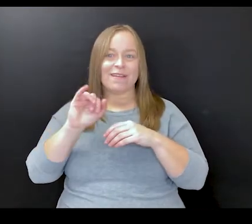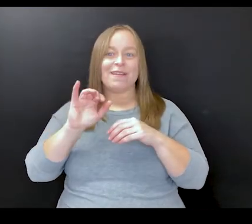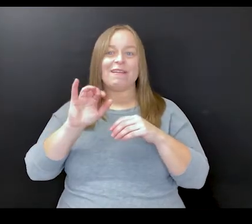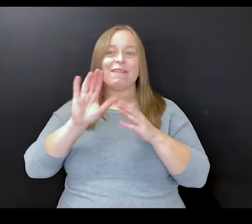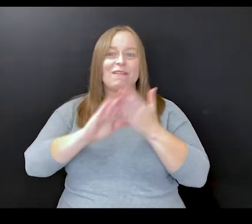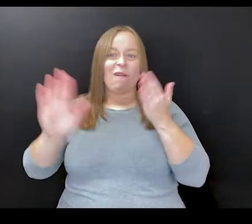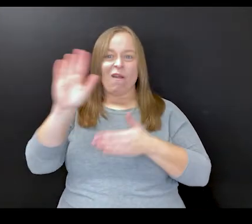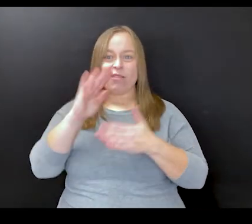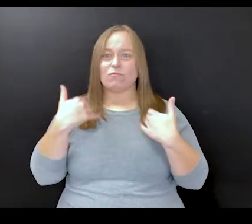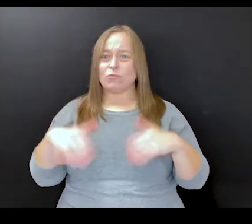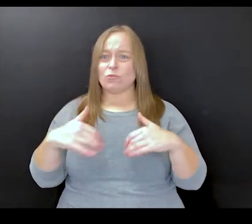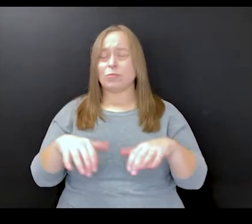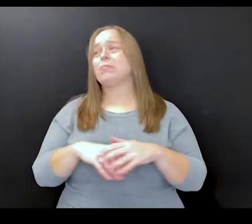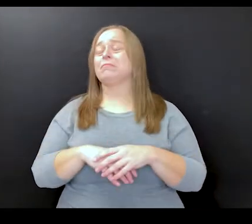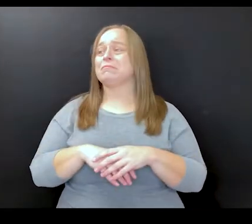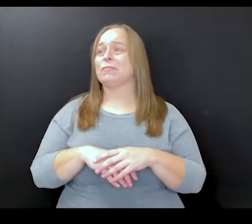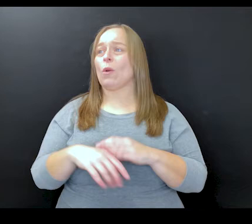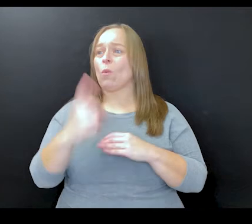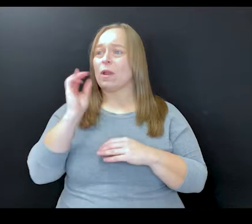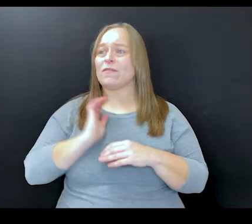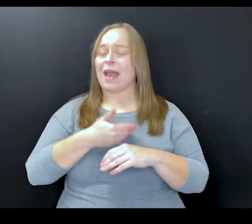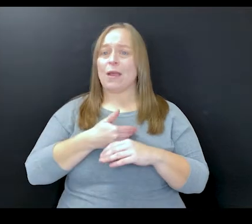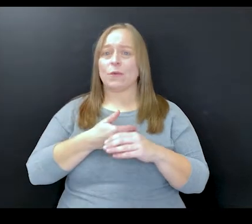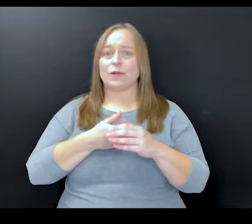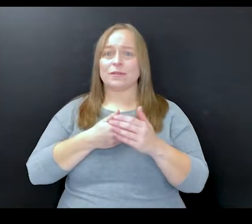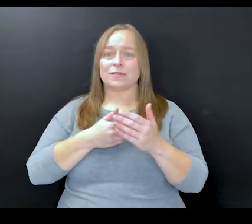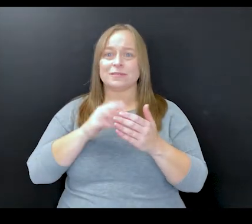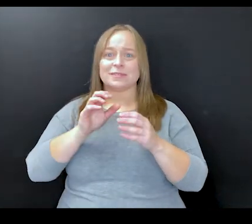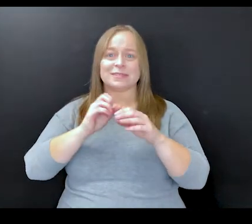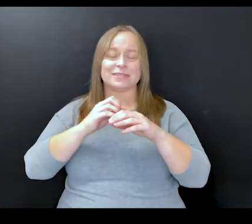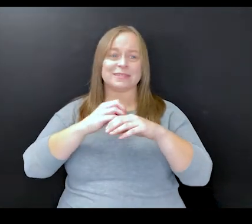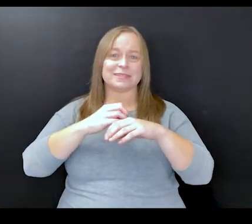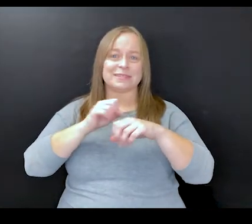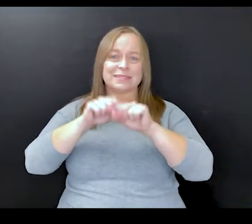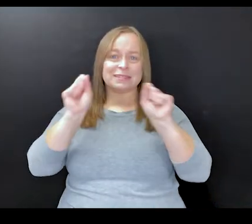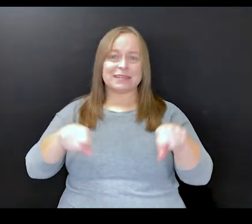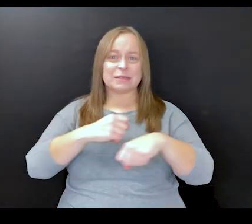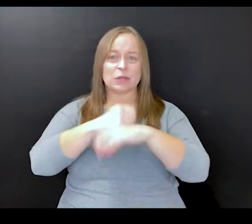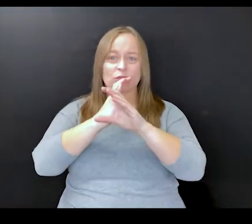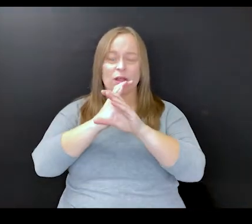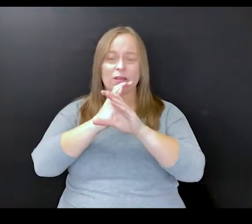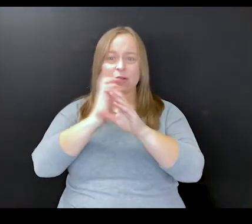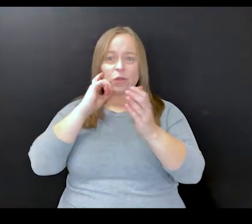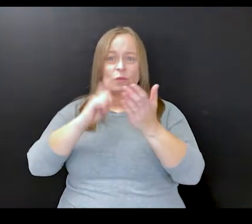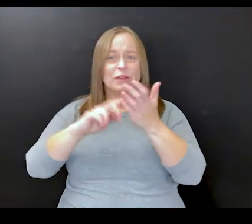and this was one of our systems in crisis reports, identifying critical issues